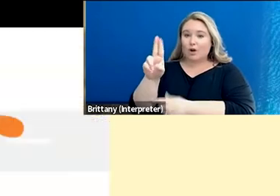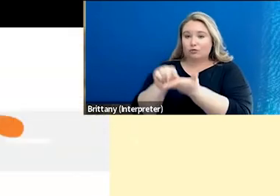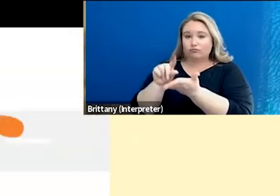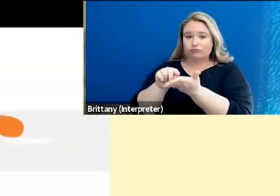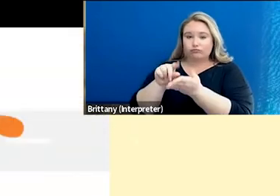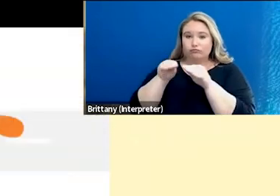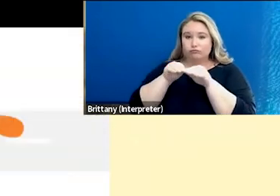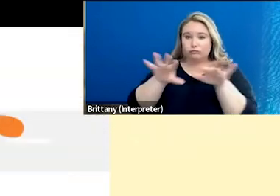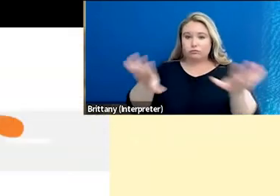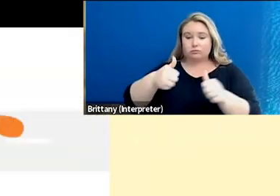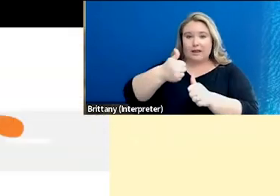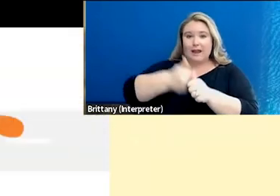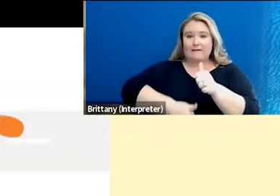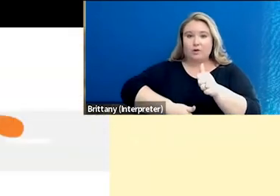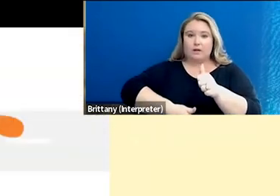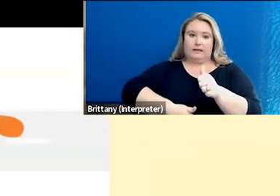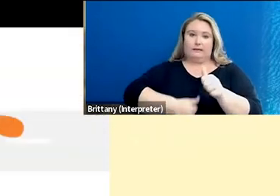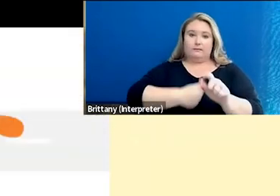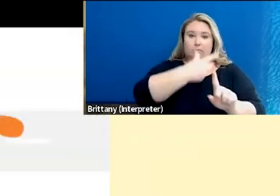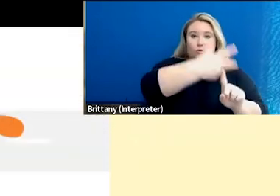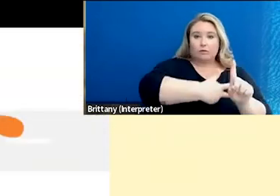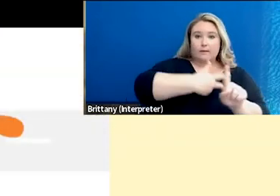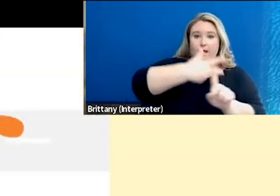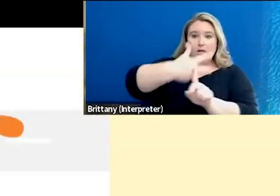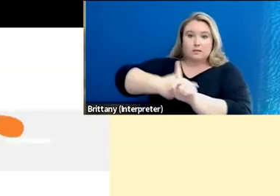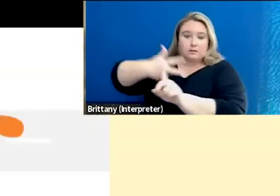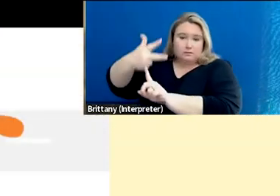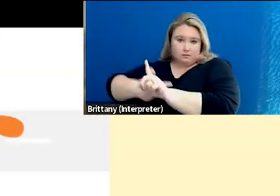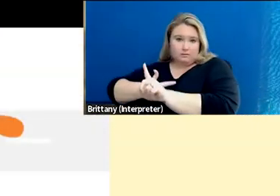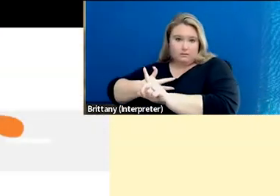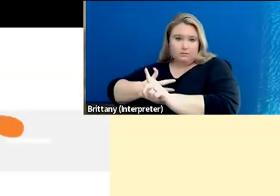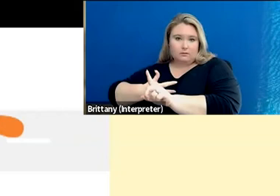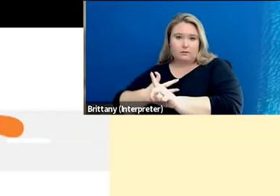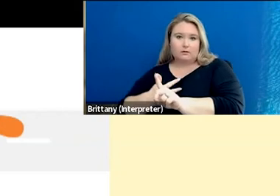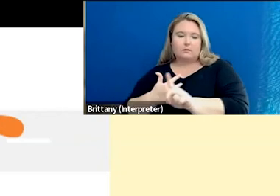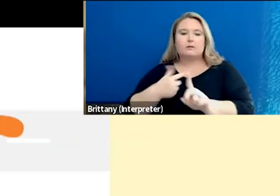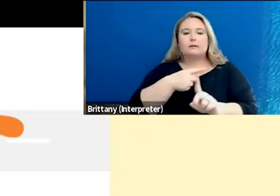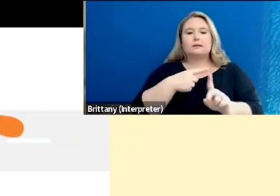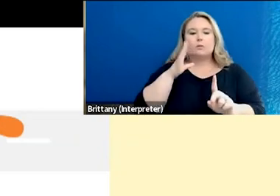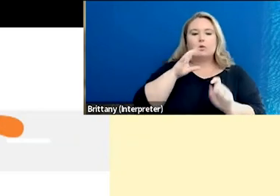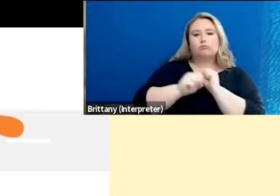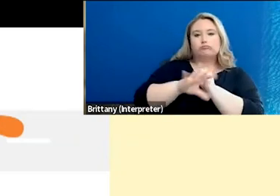We have an Age-Friendly Newsletter that comes out every quarter where we highlight various important issues.